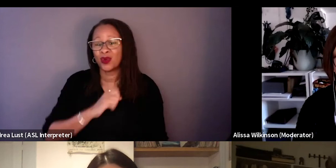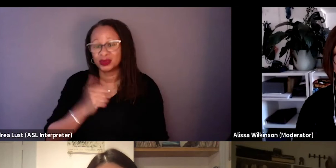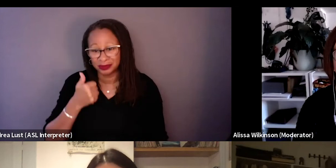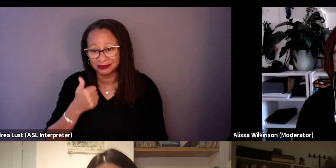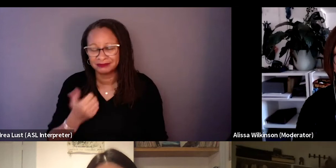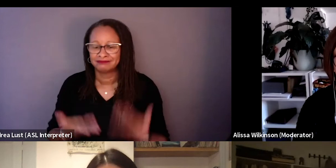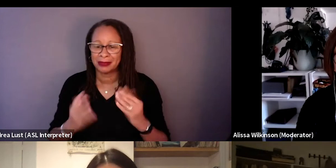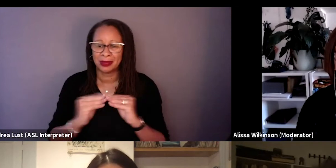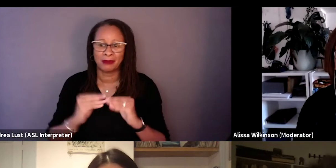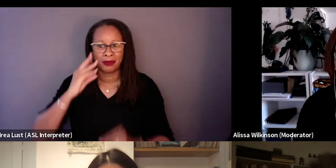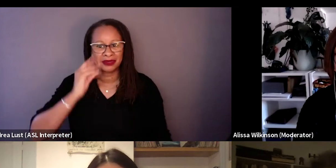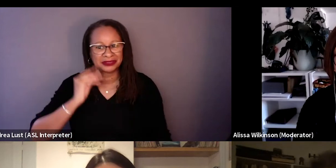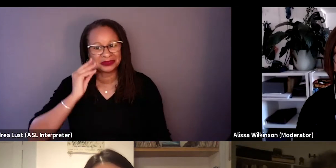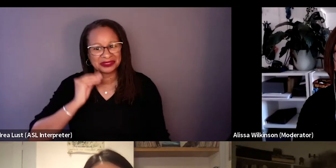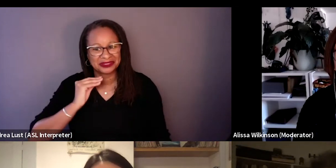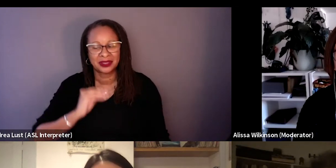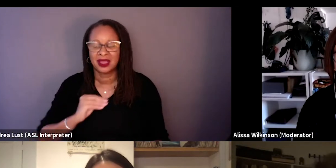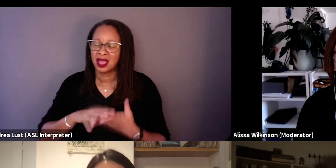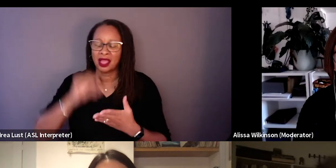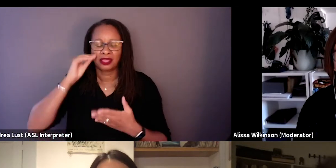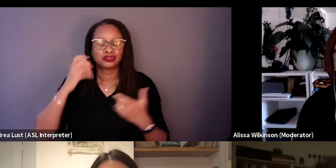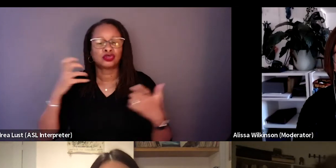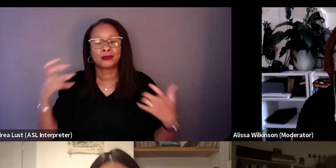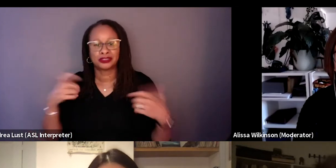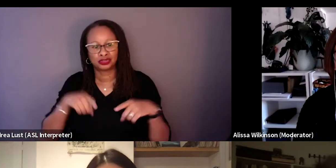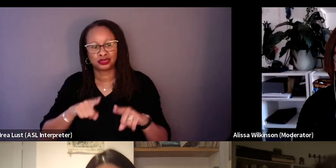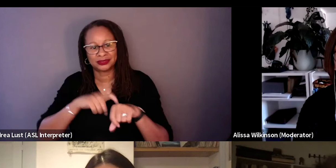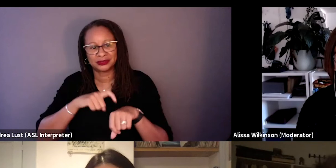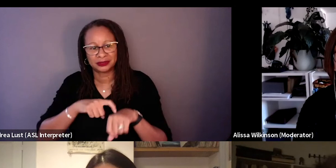I learned so much, during this time, Yeah. experienced so much during this time.